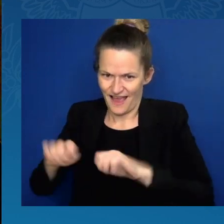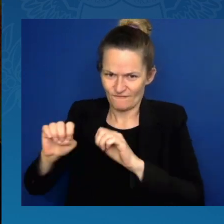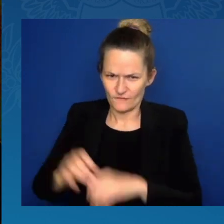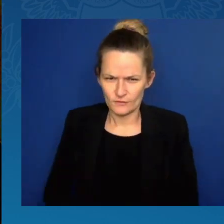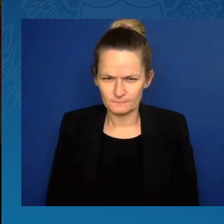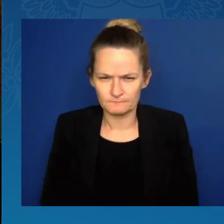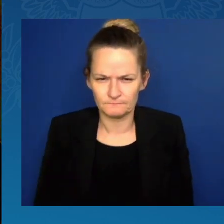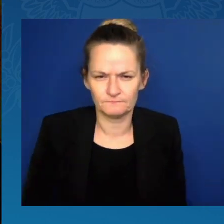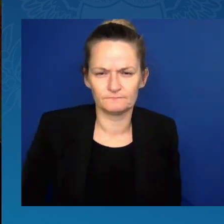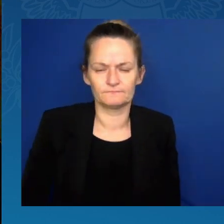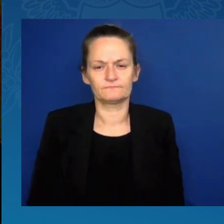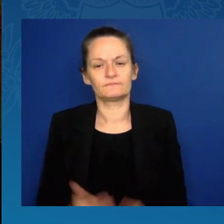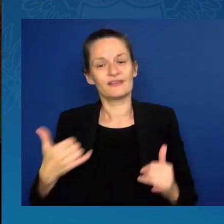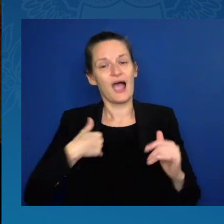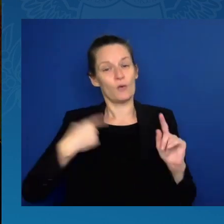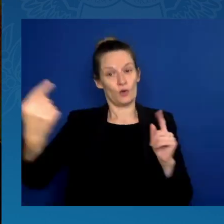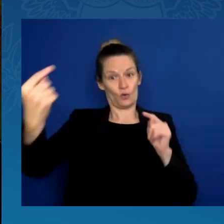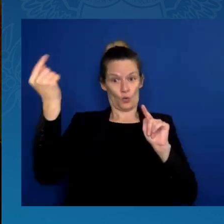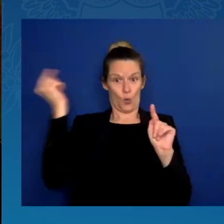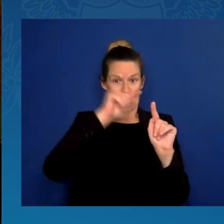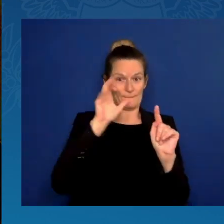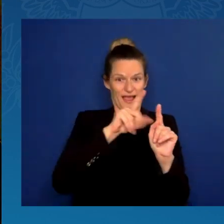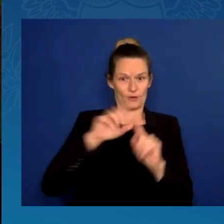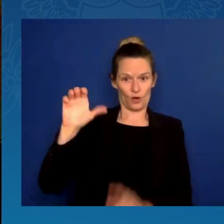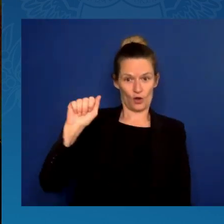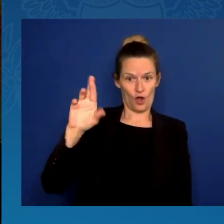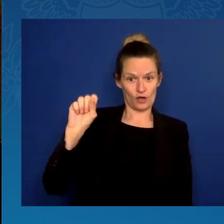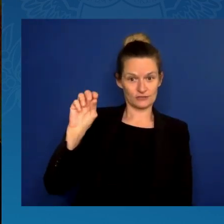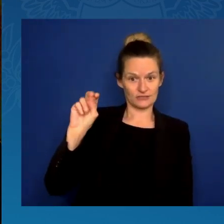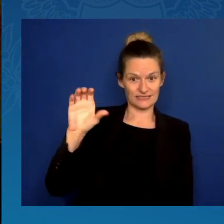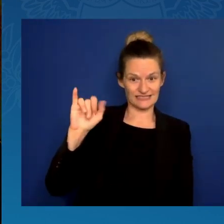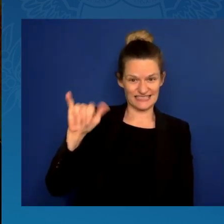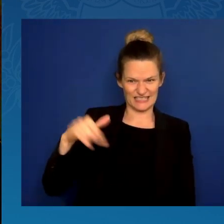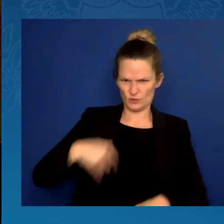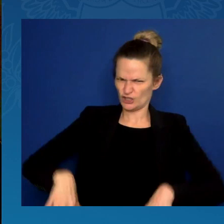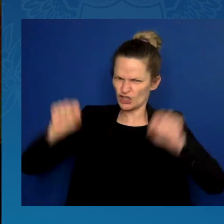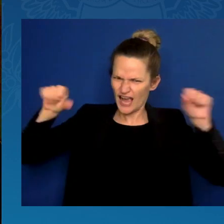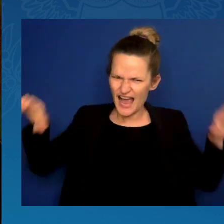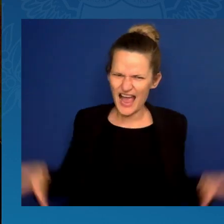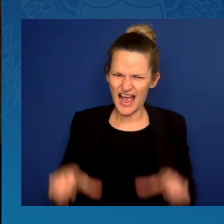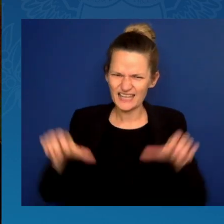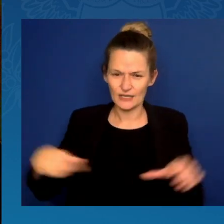Of the ten states with the highest percentage of the Hispanic population, Nevada is one of five states